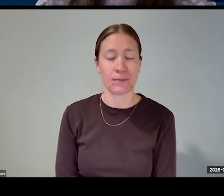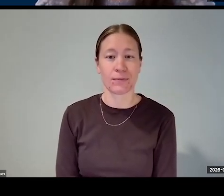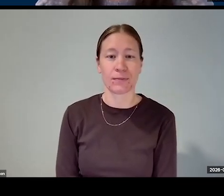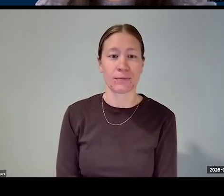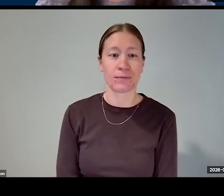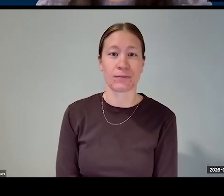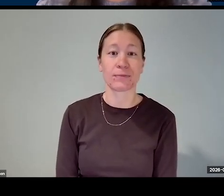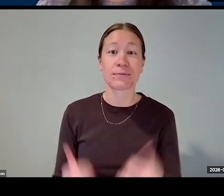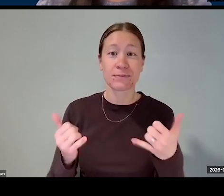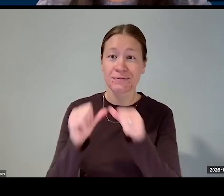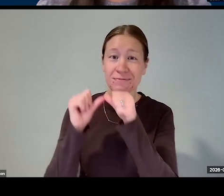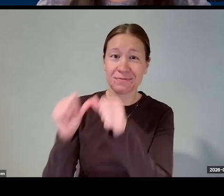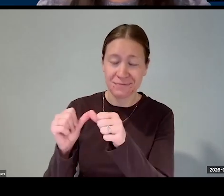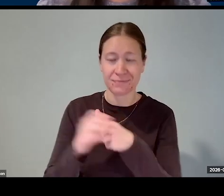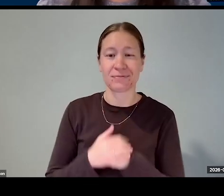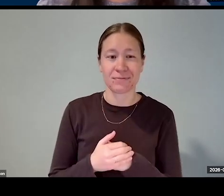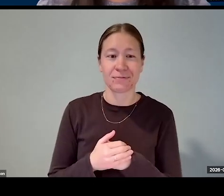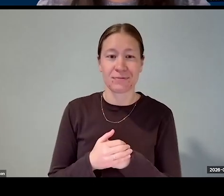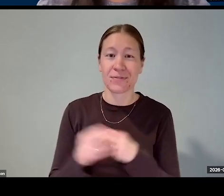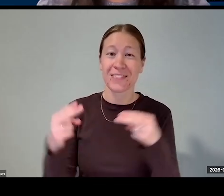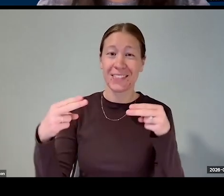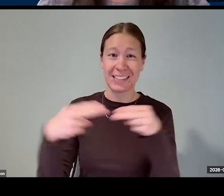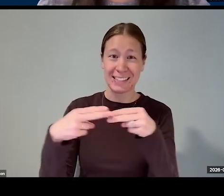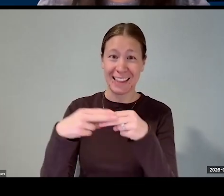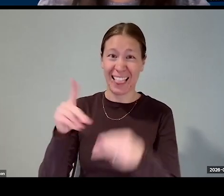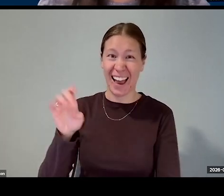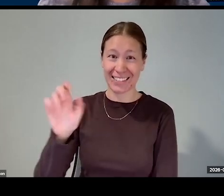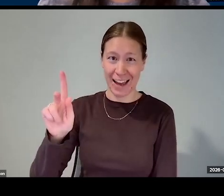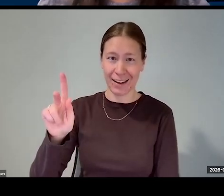So moving on now to slide deck accessibility best practices.